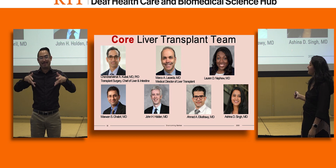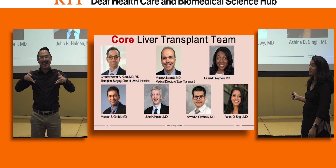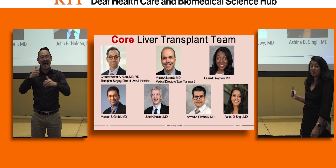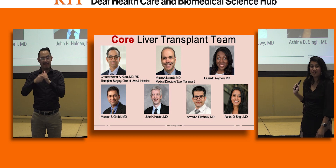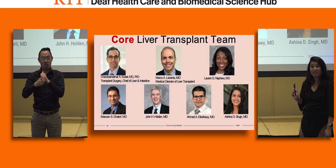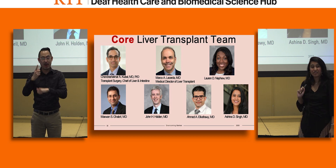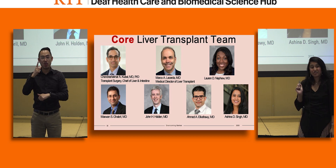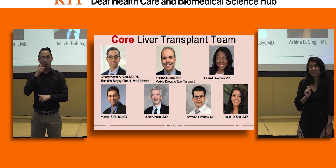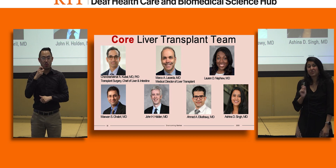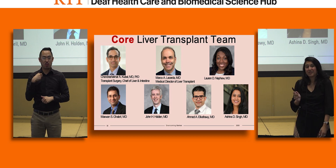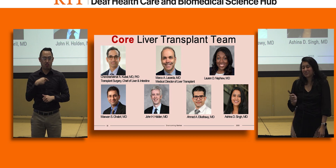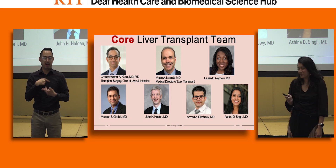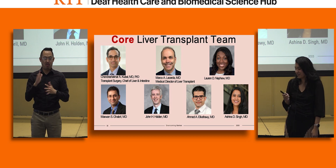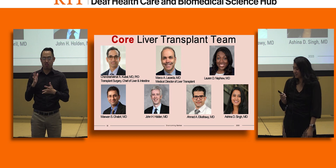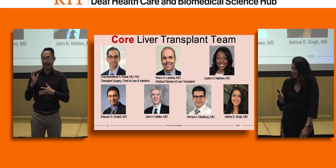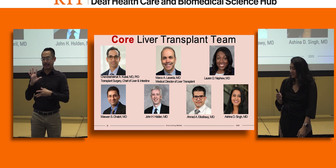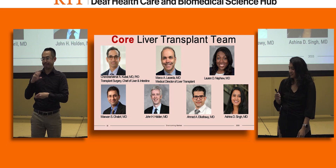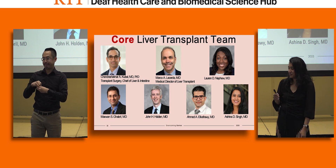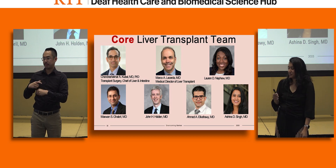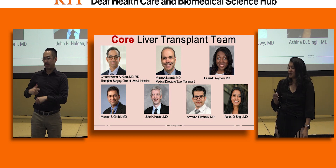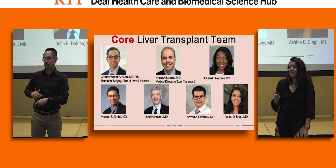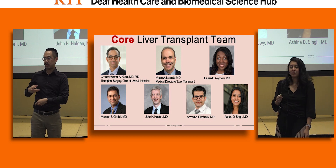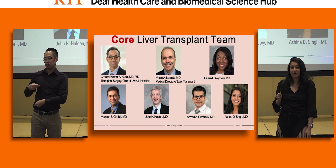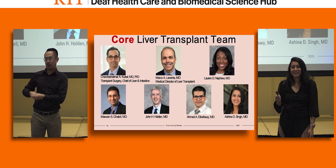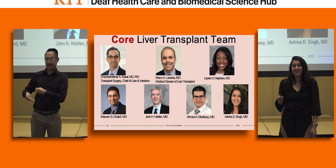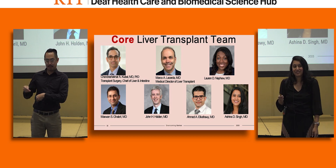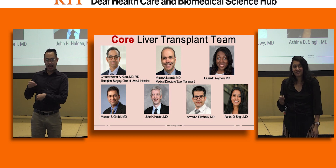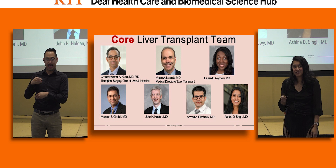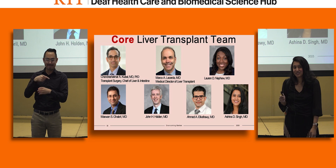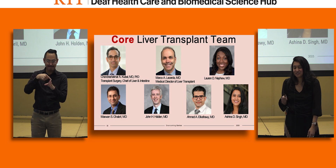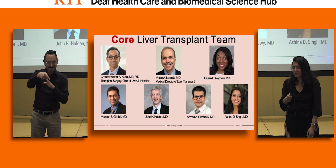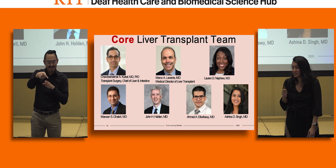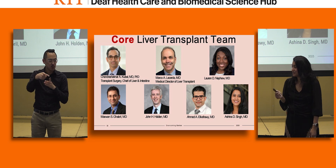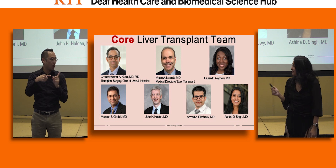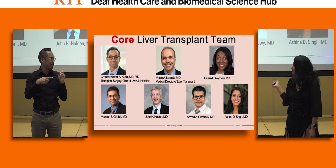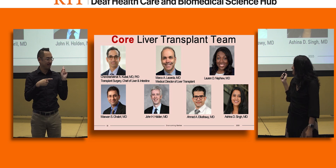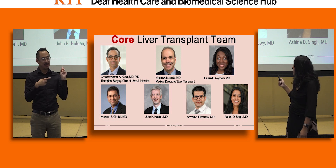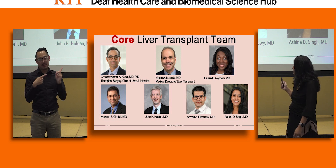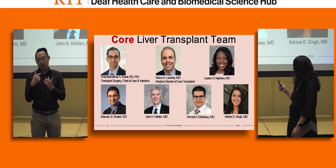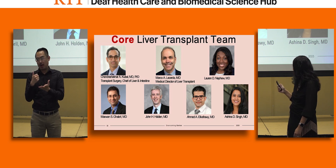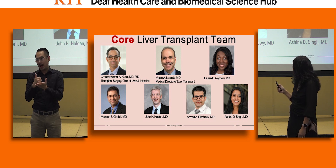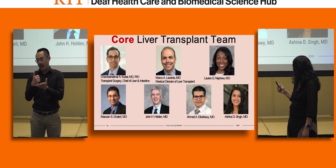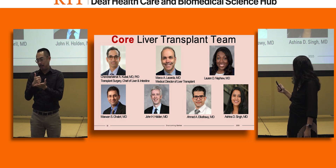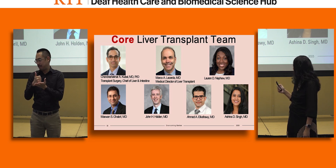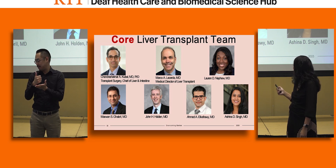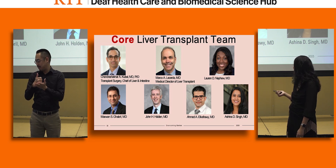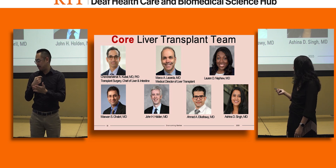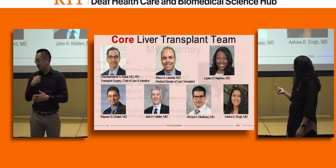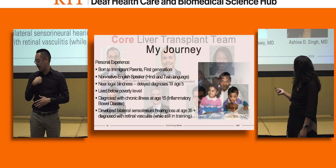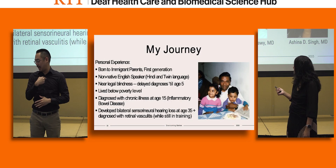who are all transplant hepatologists who work together to help save these lives.